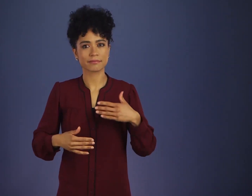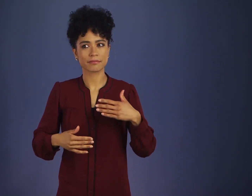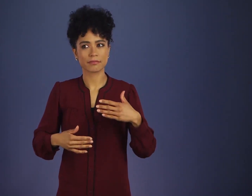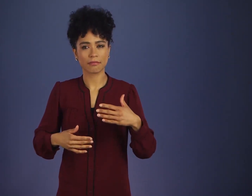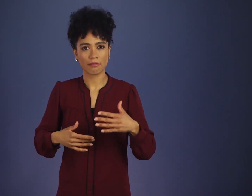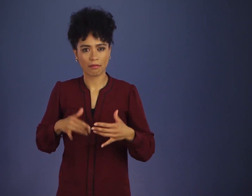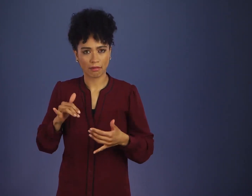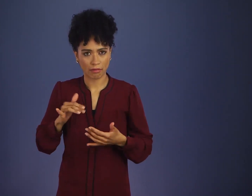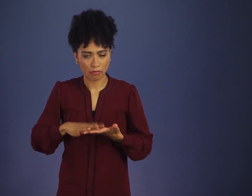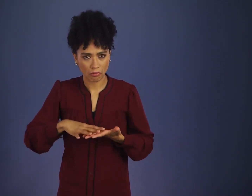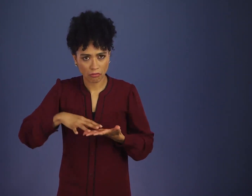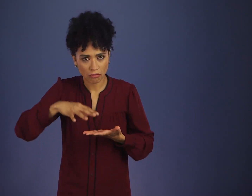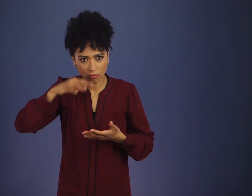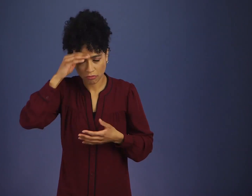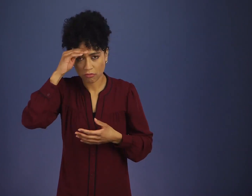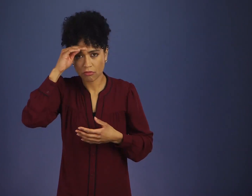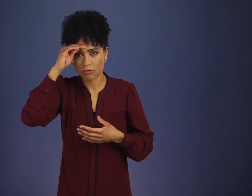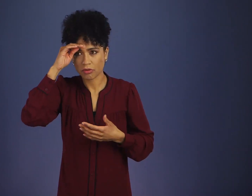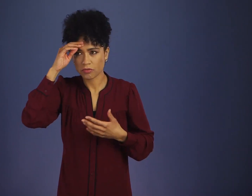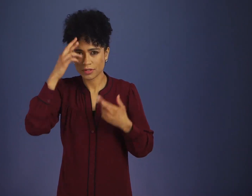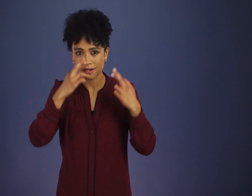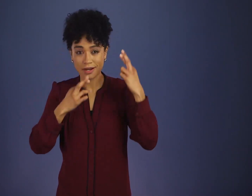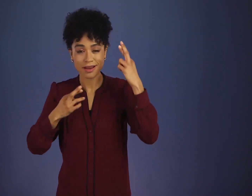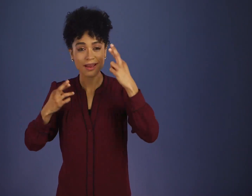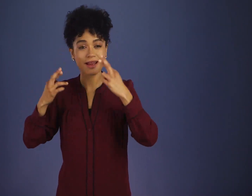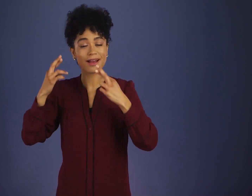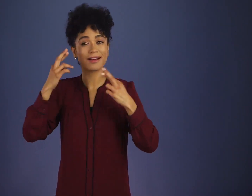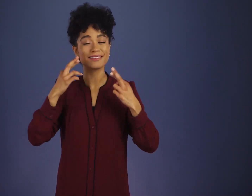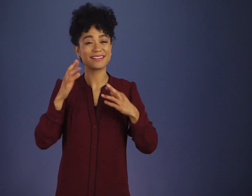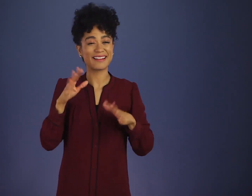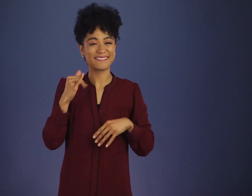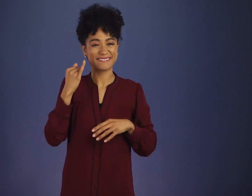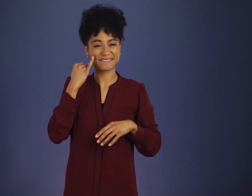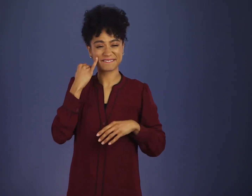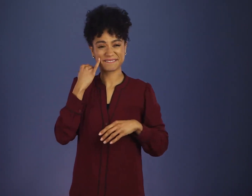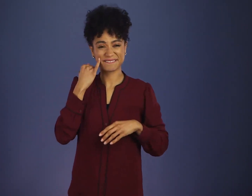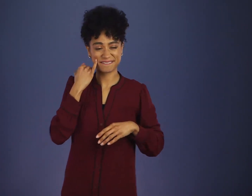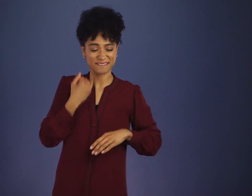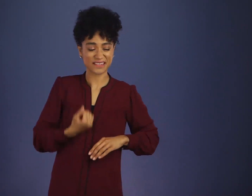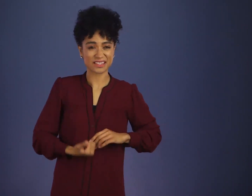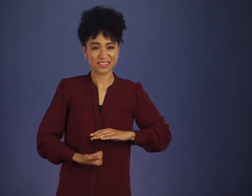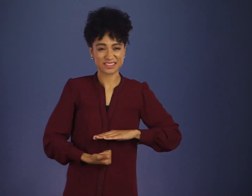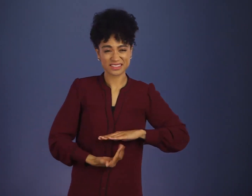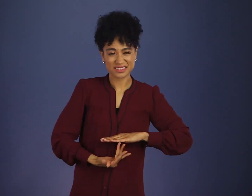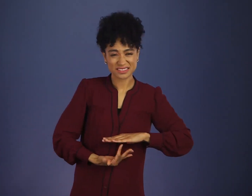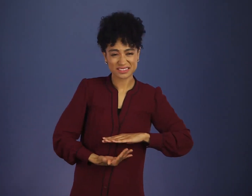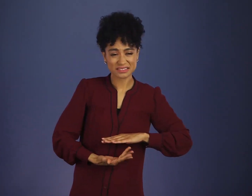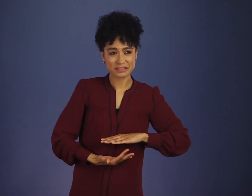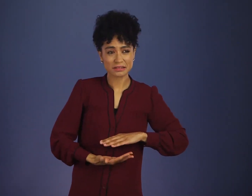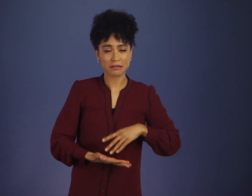But in A.A. we slowly learned that something had to be done about our vengeful resentments,